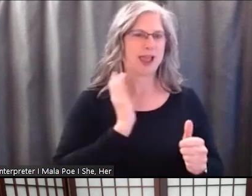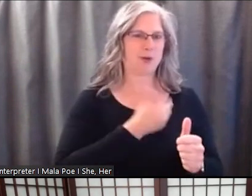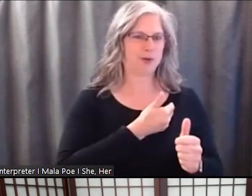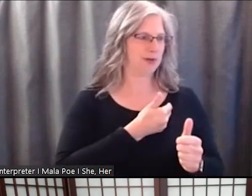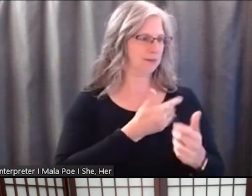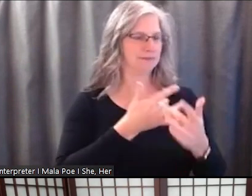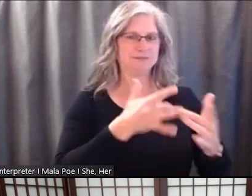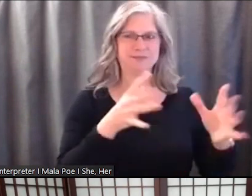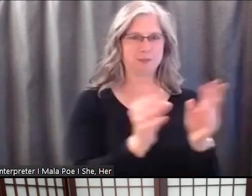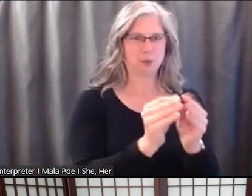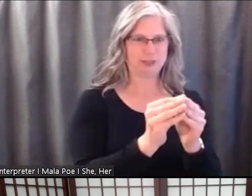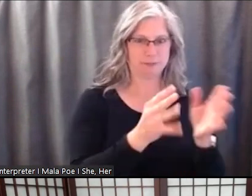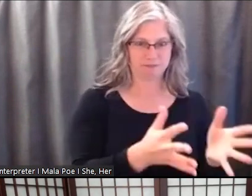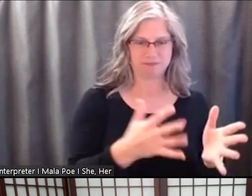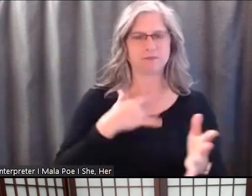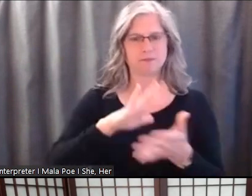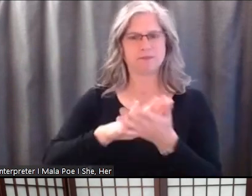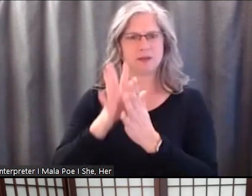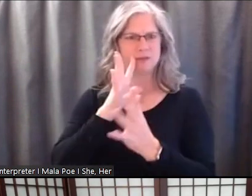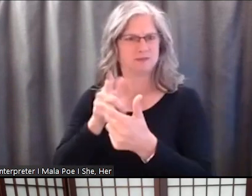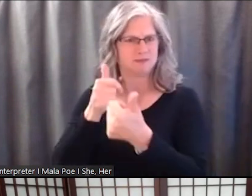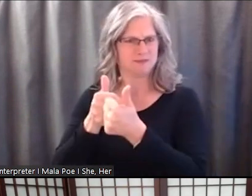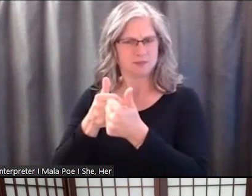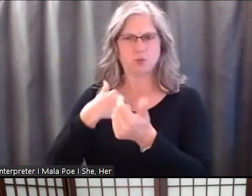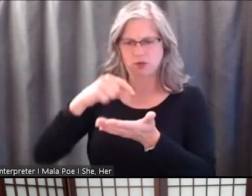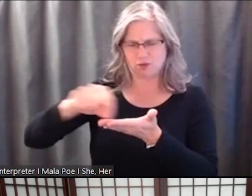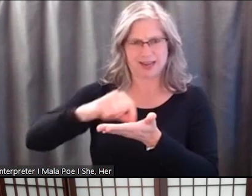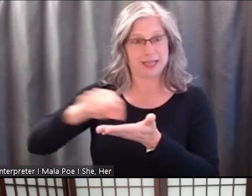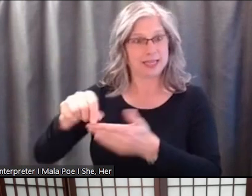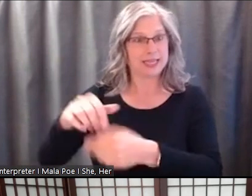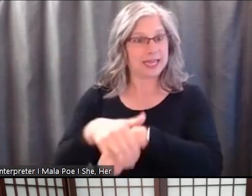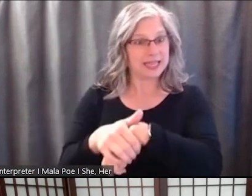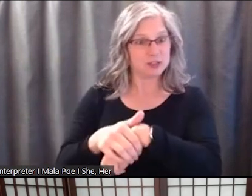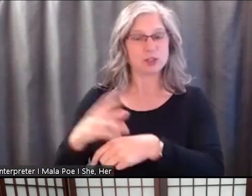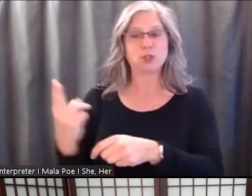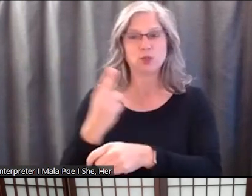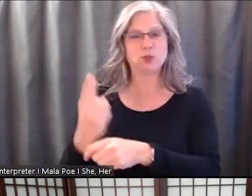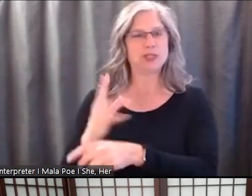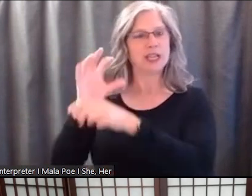And this becomes particularly challenging when writing in English and using the conventions of capitalization,